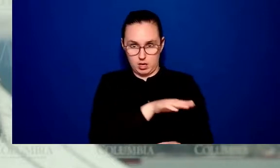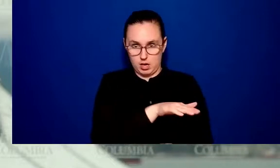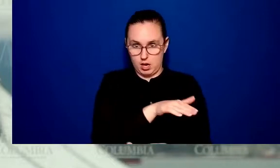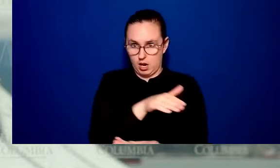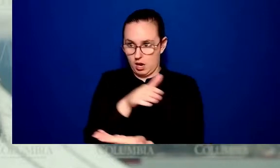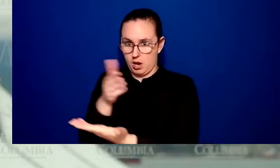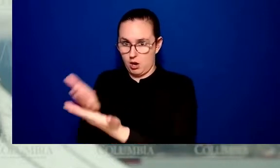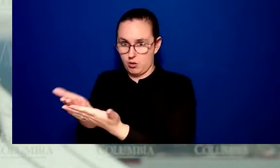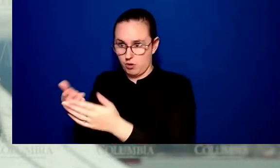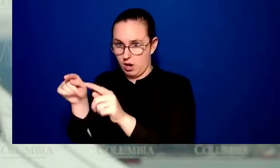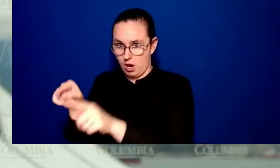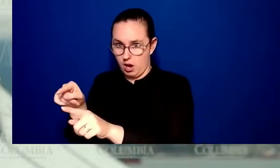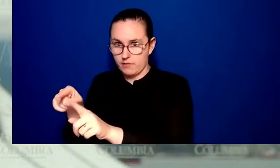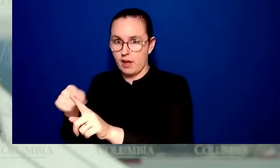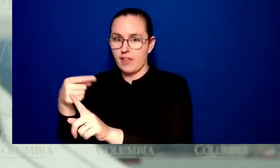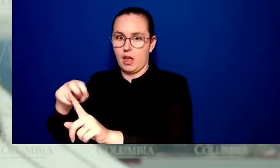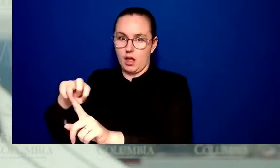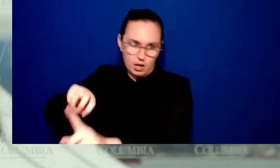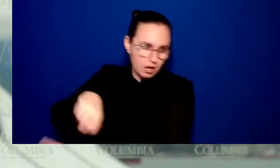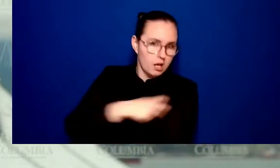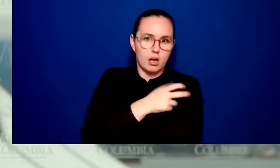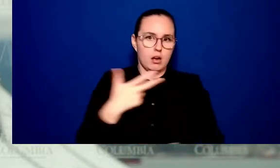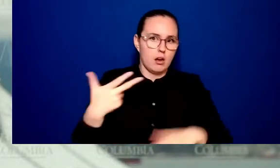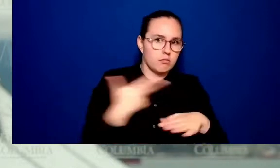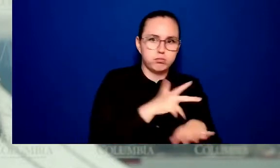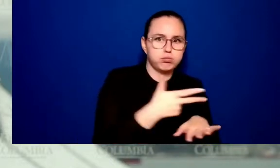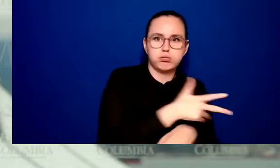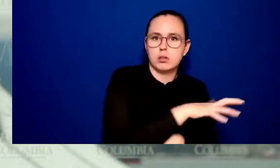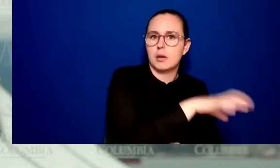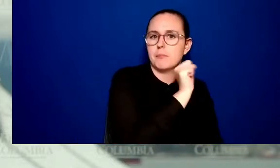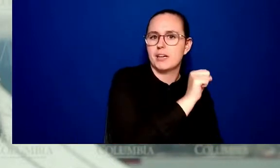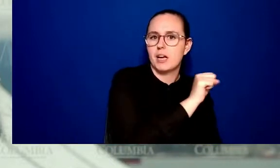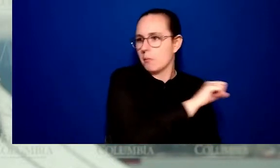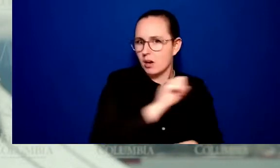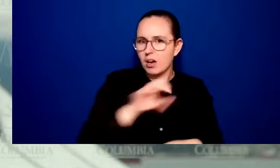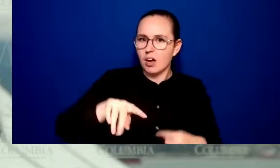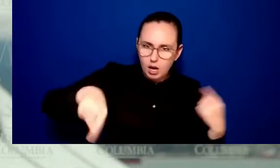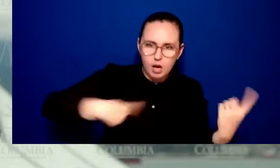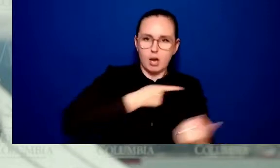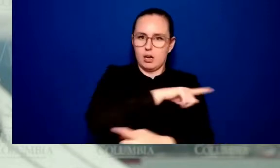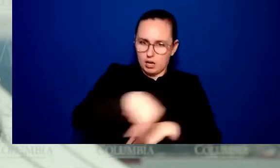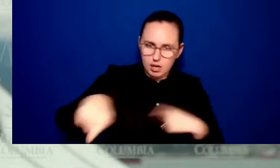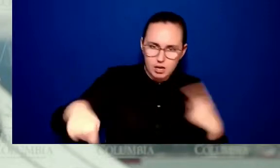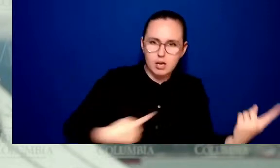leadership team. DHL So today